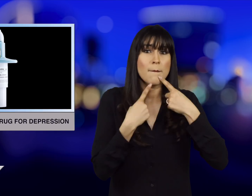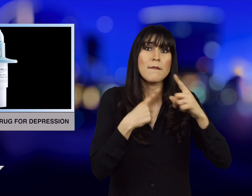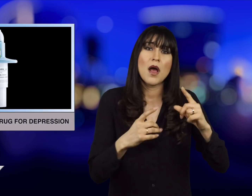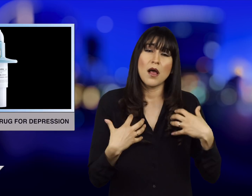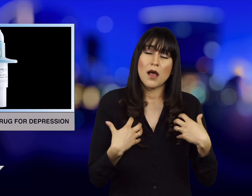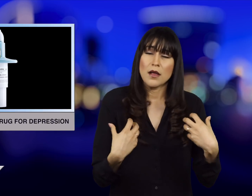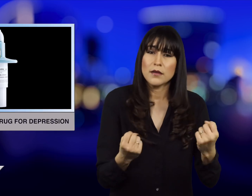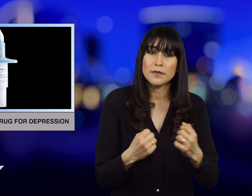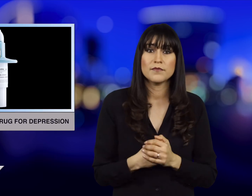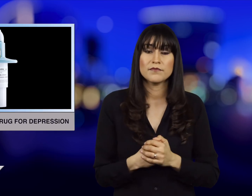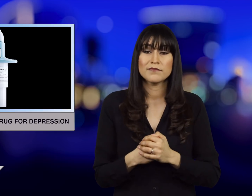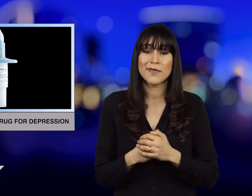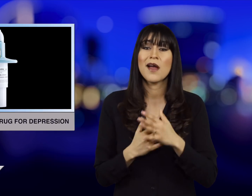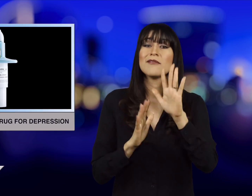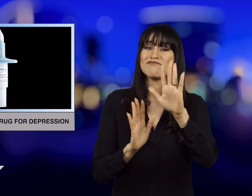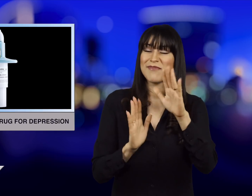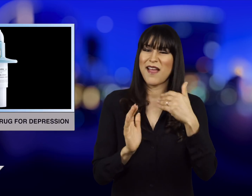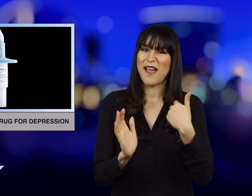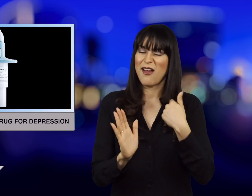or months to work.